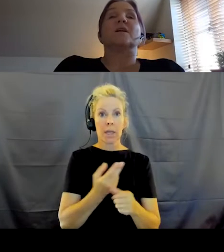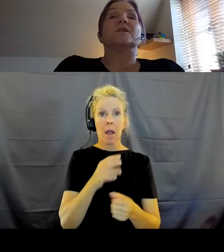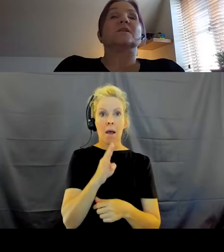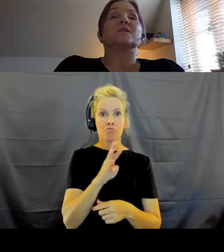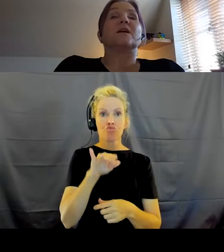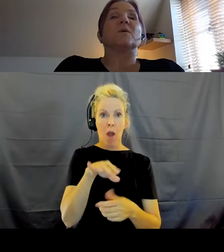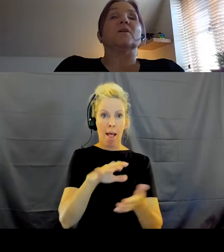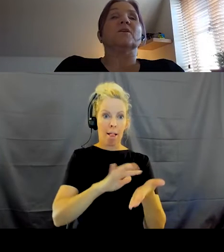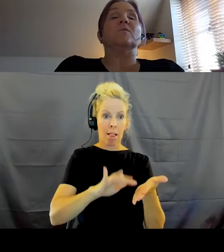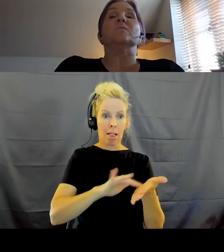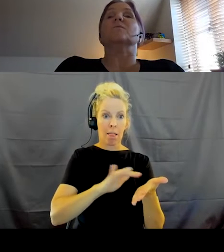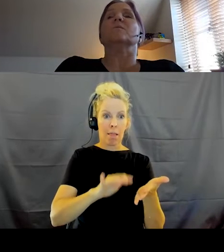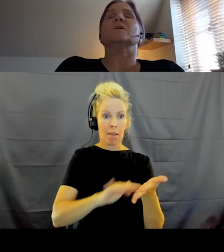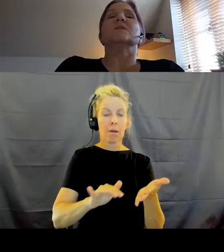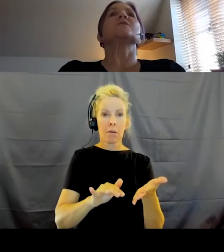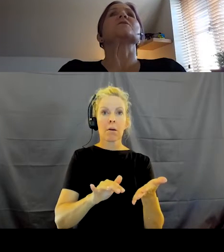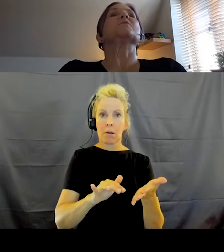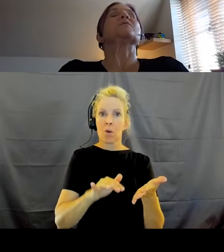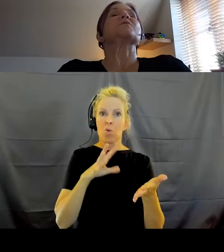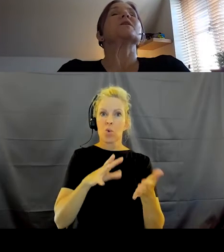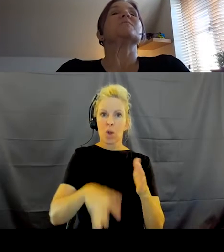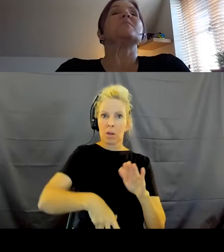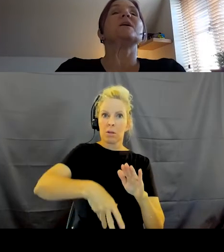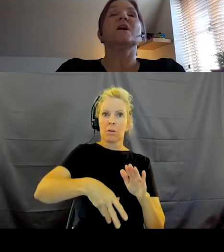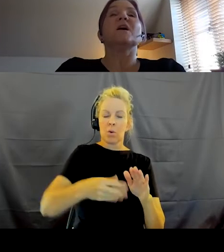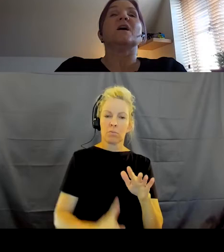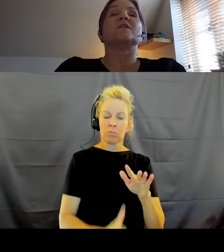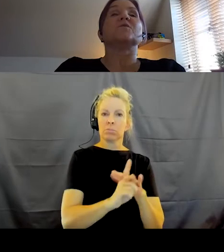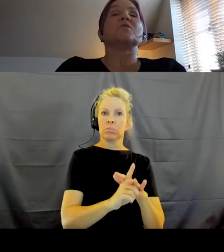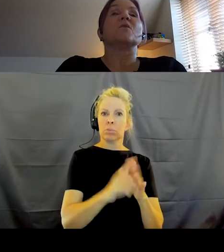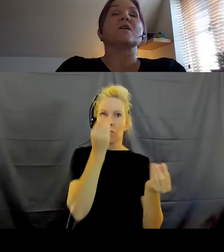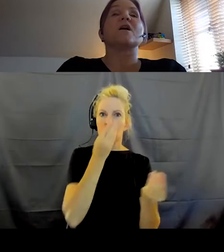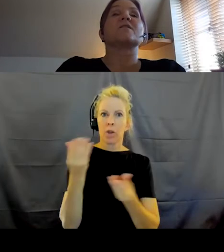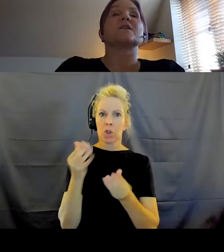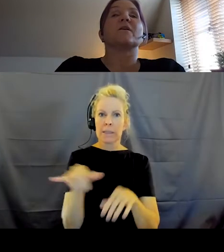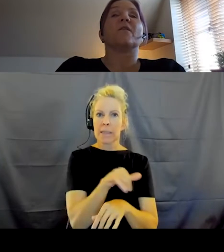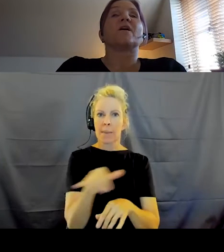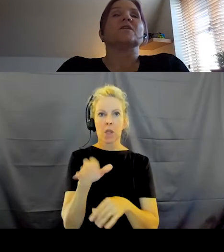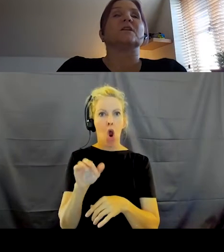will take one label or one touch, whatever the phrase might be and think of what on earth that